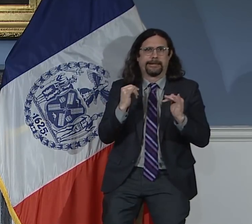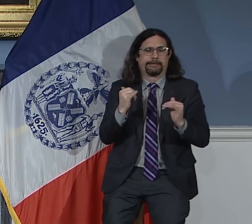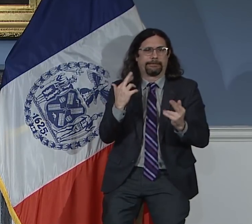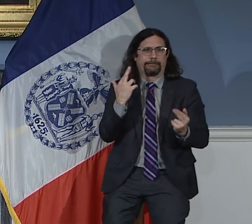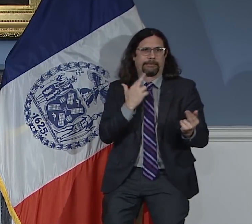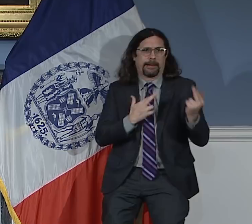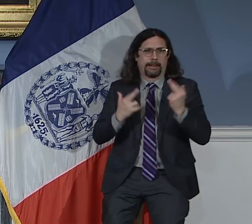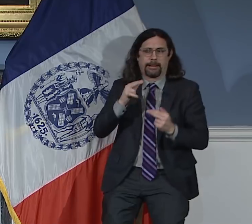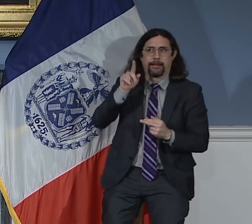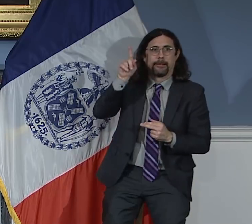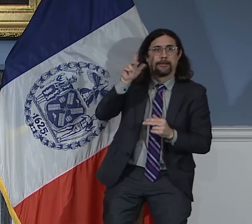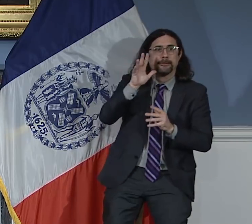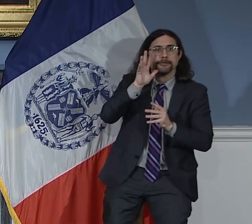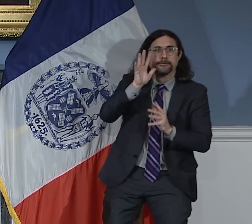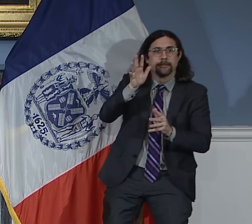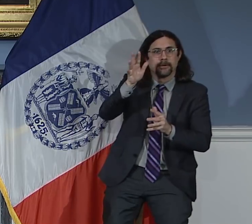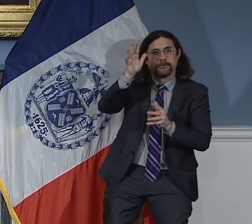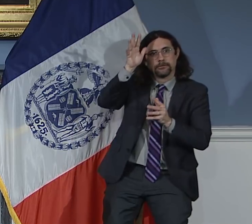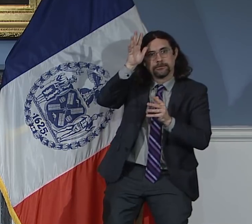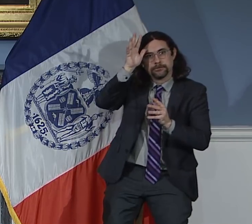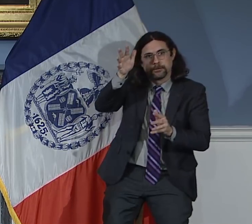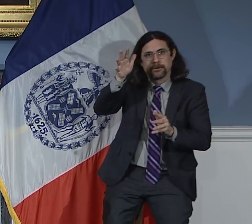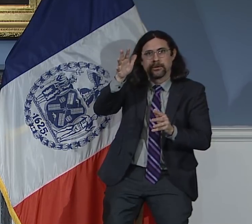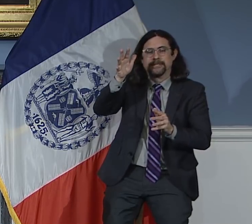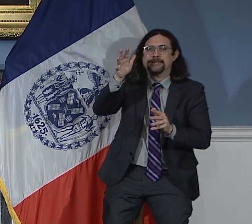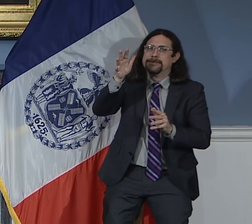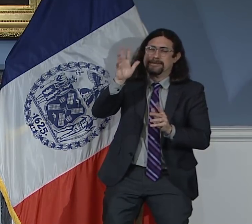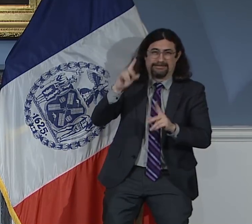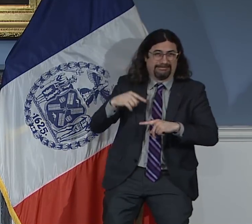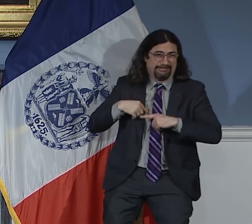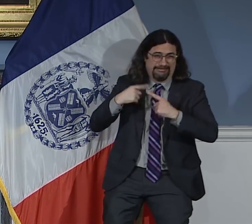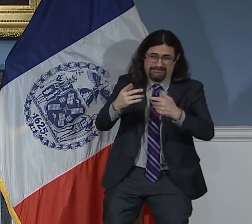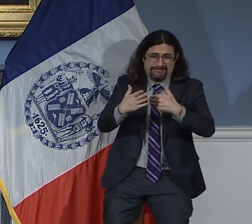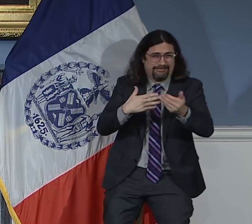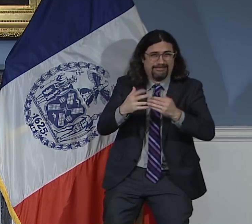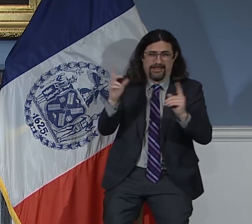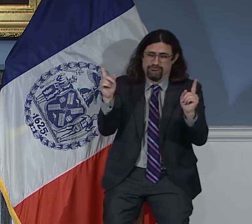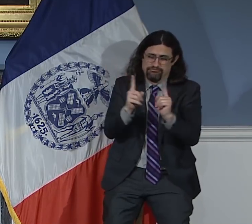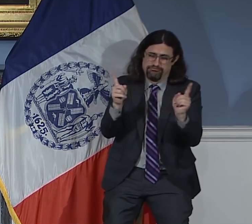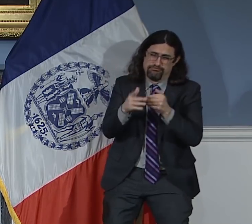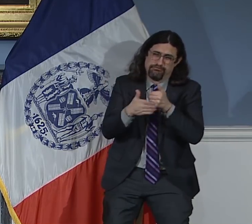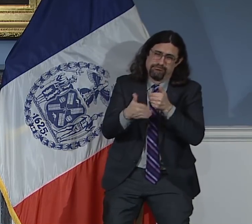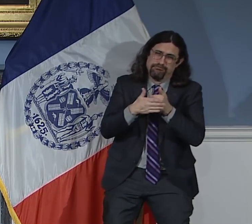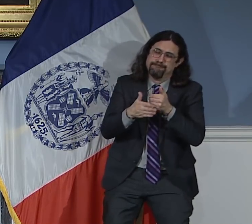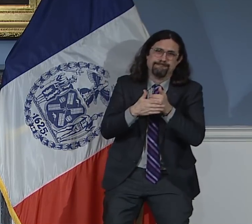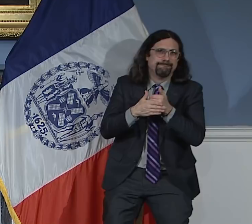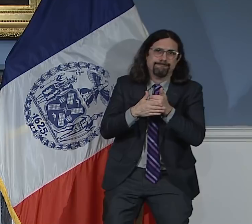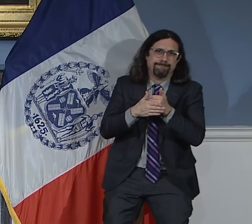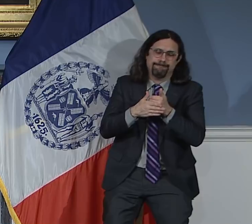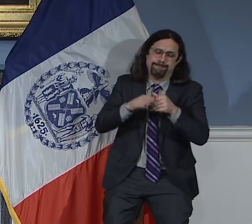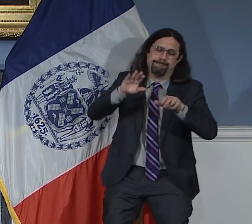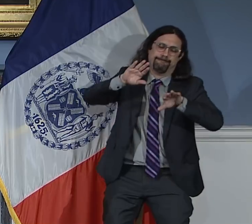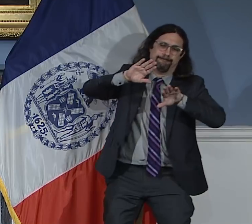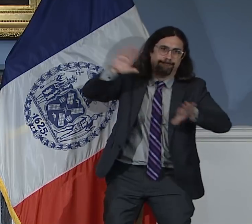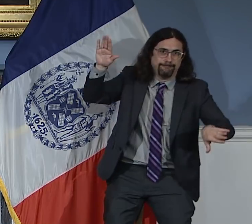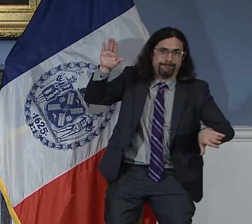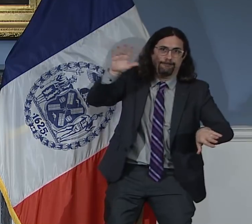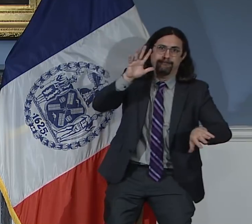VULNERABILITIES OF THEIR OWN, THEY HAVE TO UNDERSTAND THIS IS NOT THETI ME TO VISIT WITH THEIR GRANDCHILDREN BECAUSE WE JUST CAN'T RUN THAT